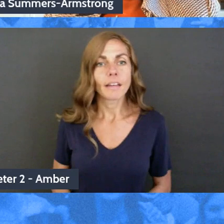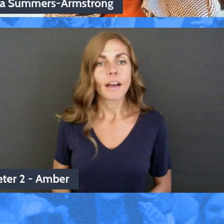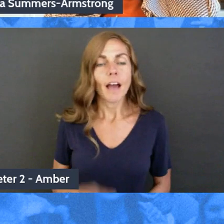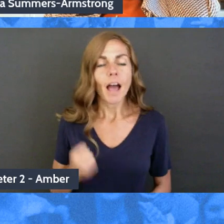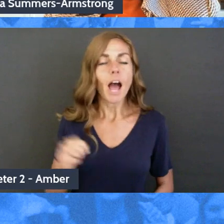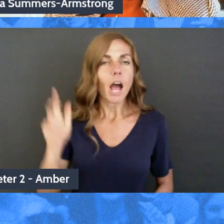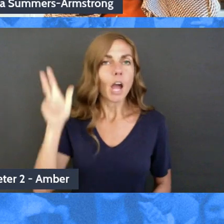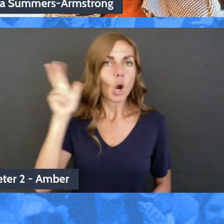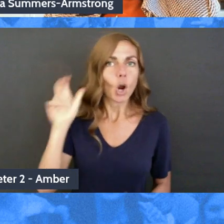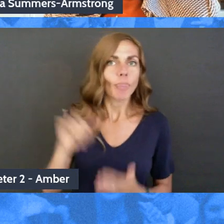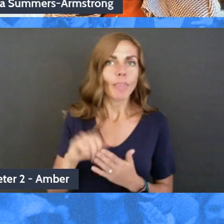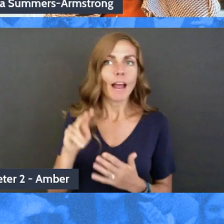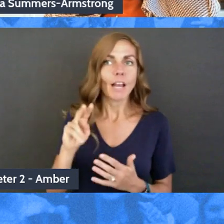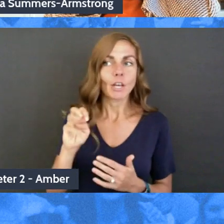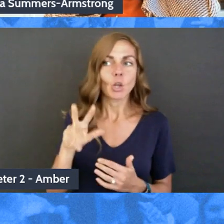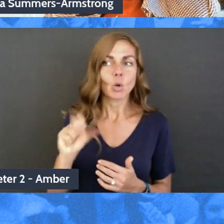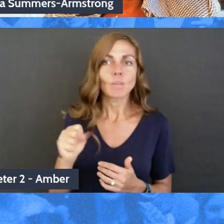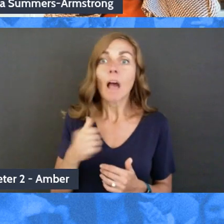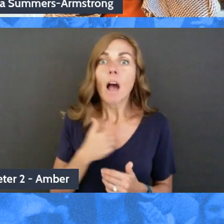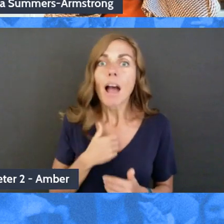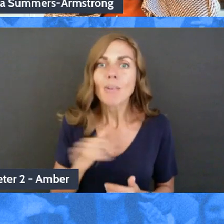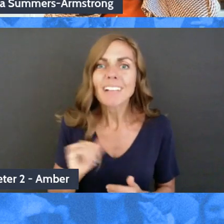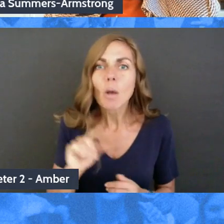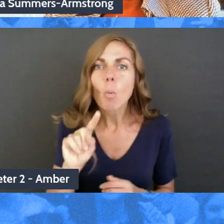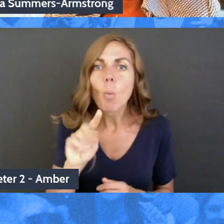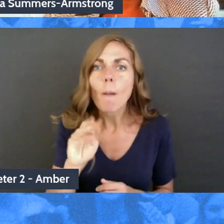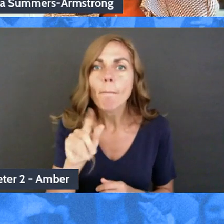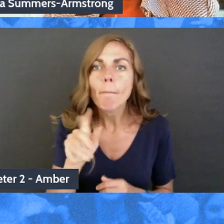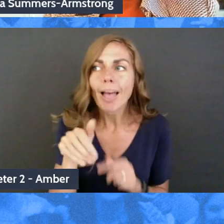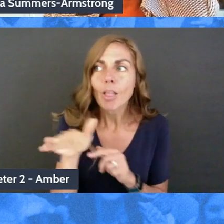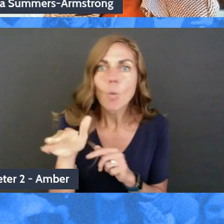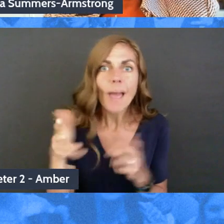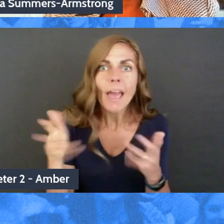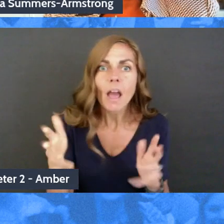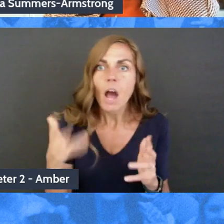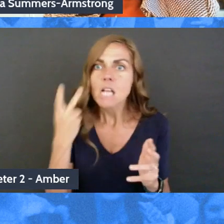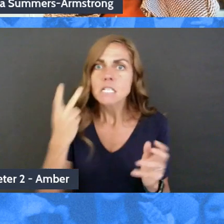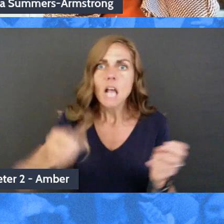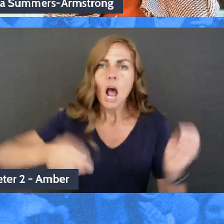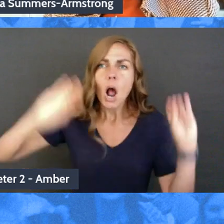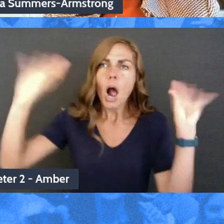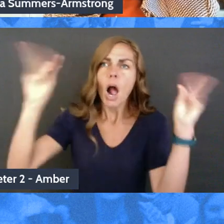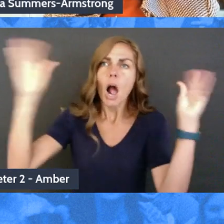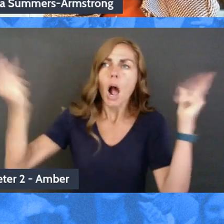when I was about a mile down the street and I saw all of these emergency vehicles and helicopters in the air.